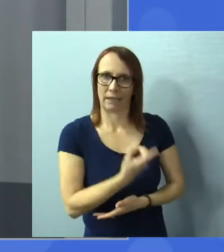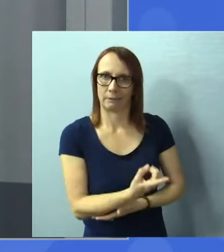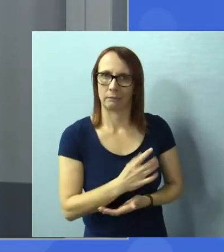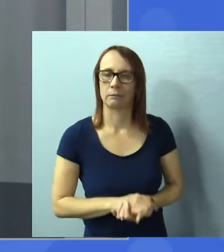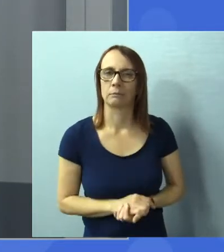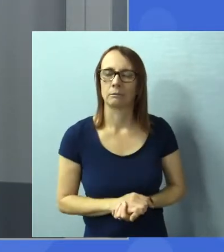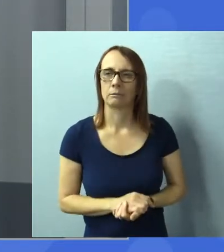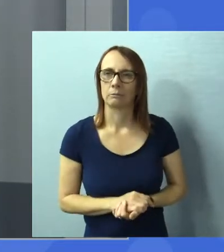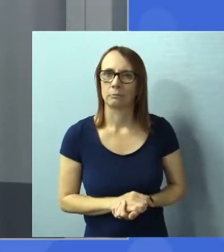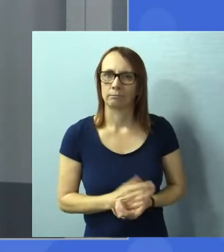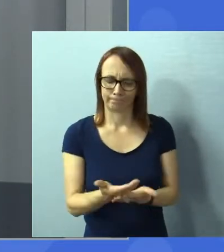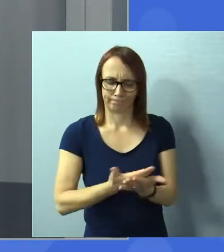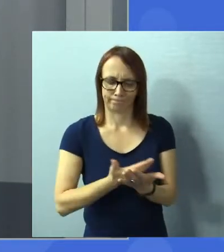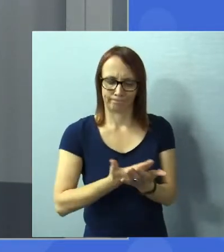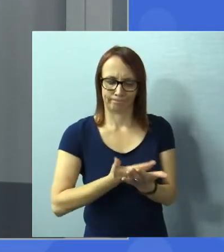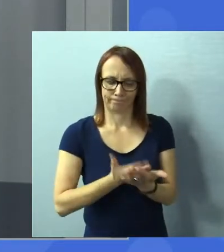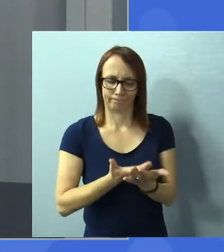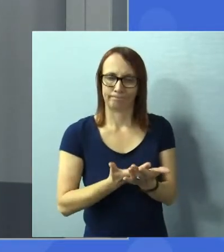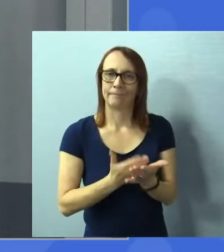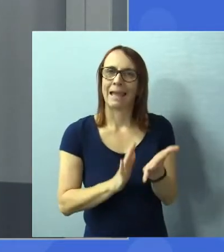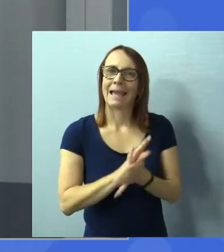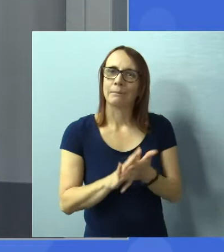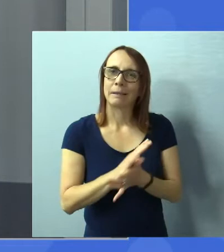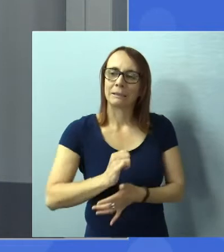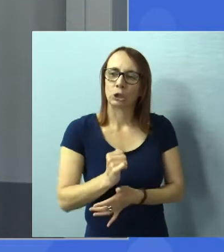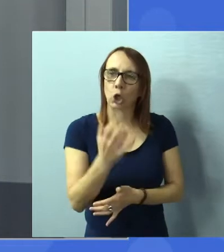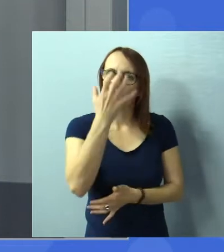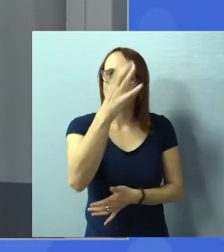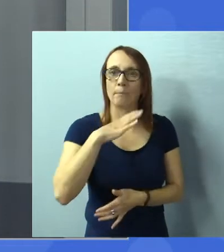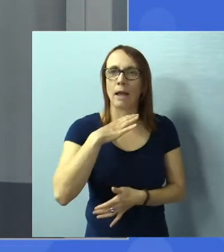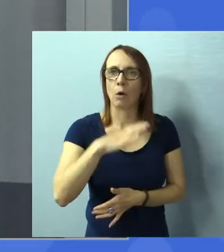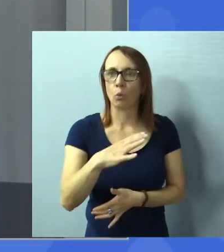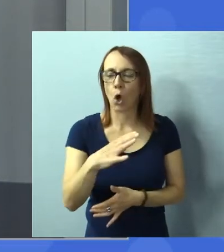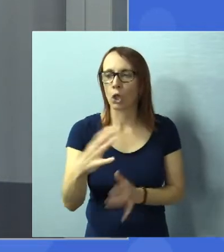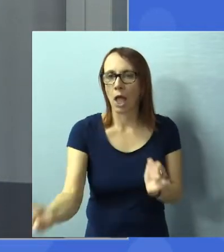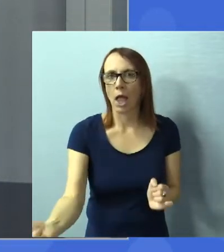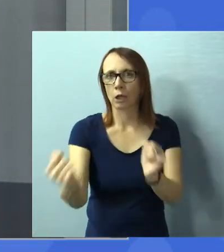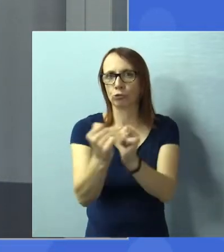document to have a negotiated referendum with the agreement of the United Kingdom